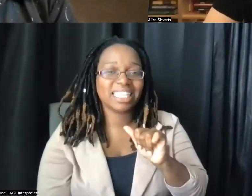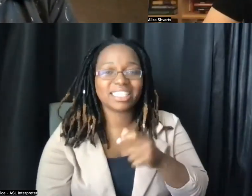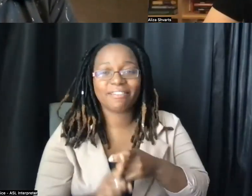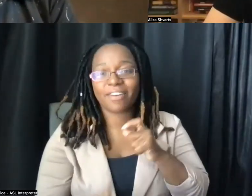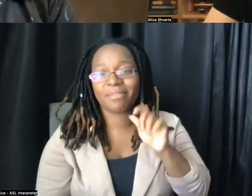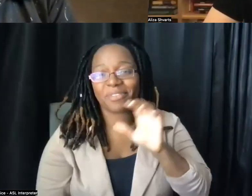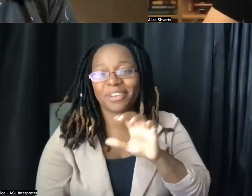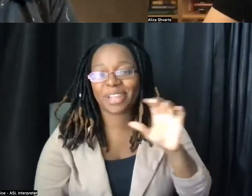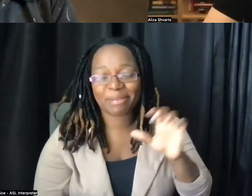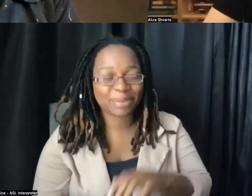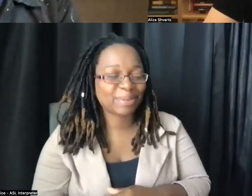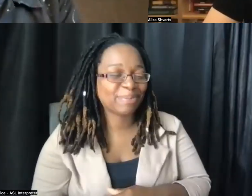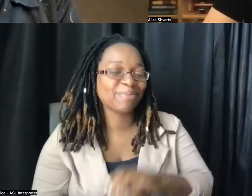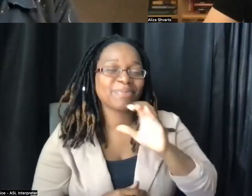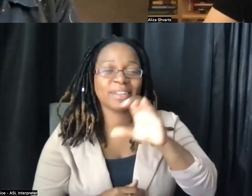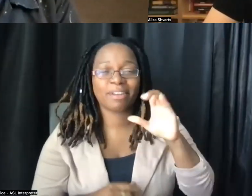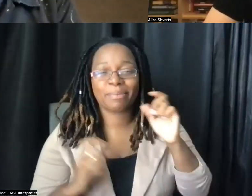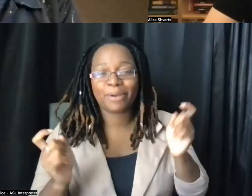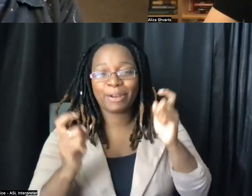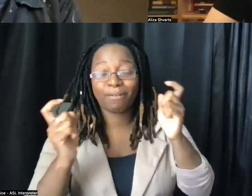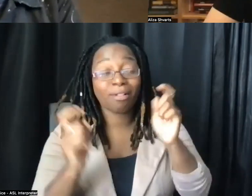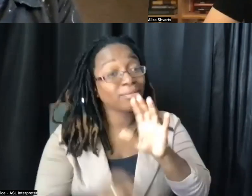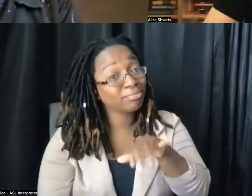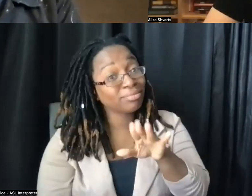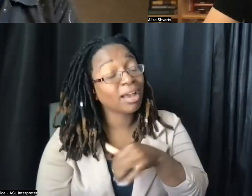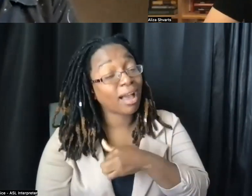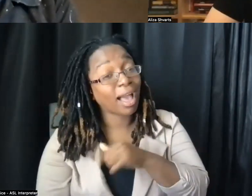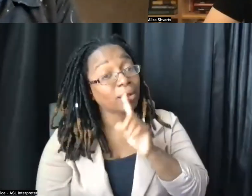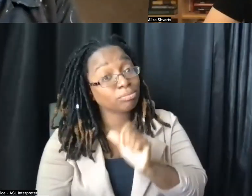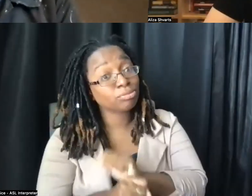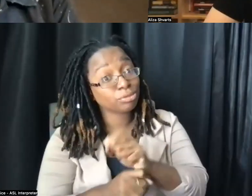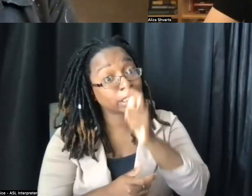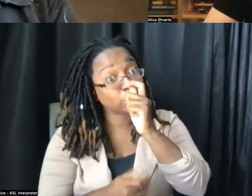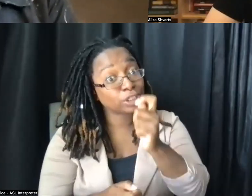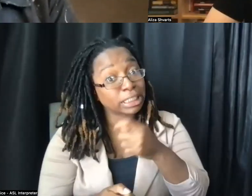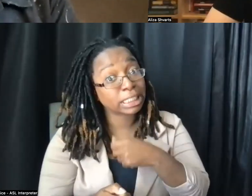I met her at Creative Capital